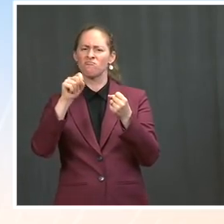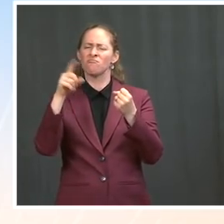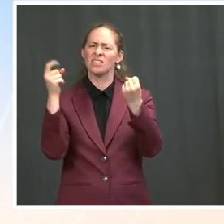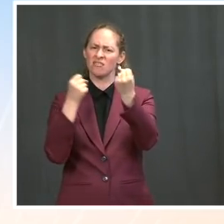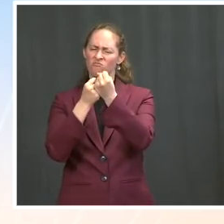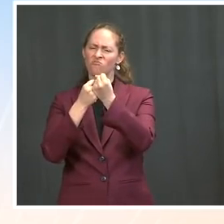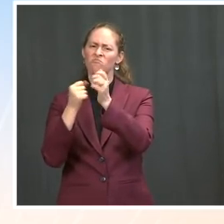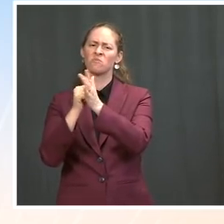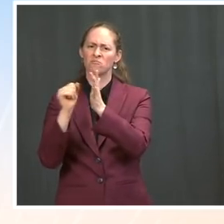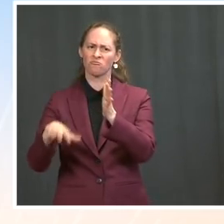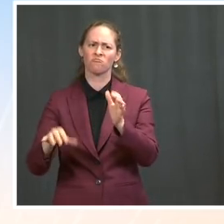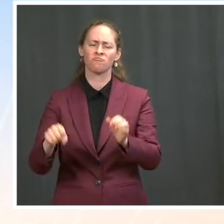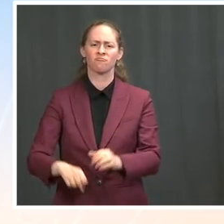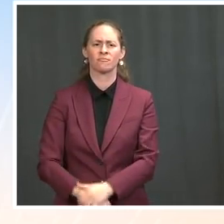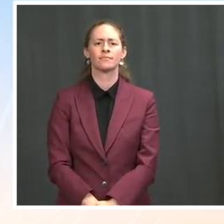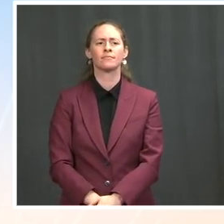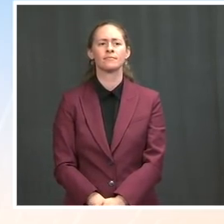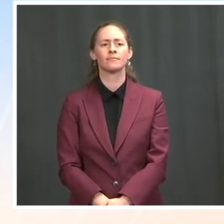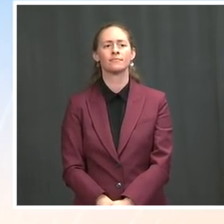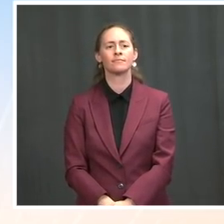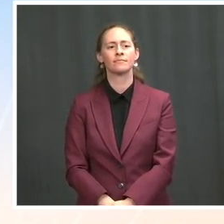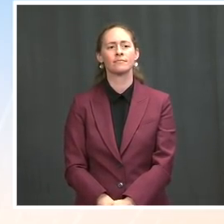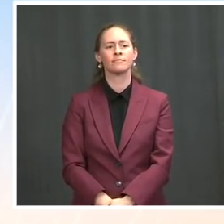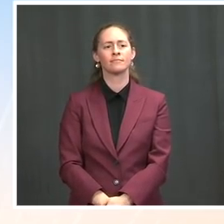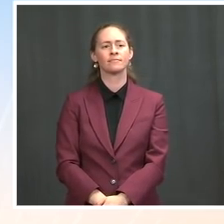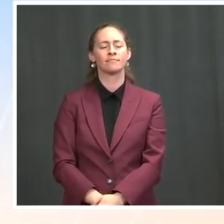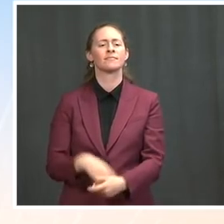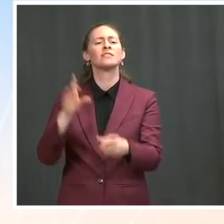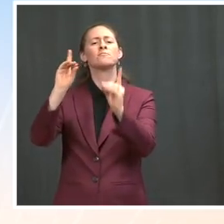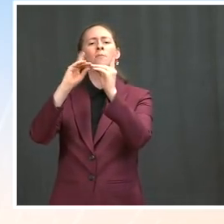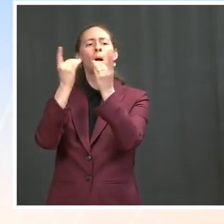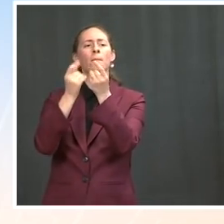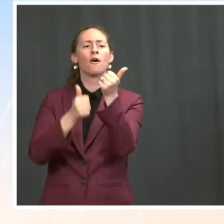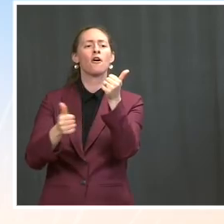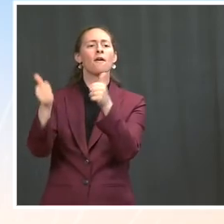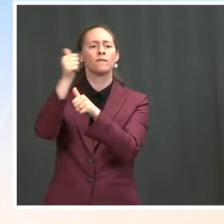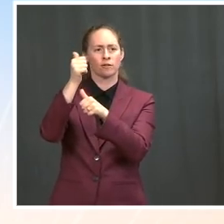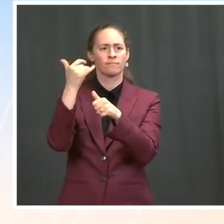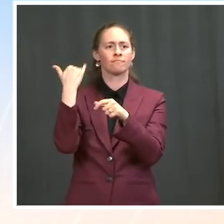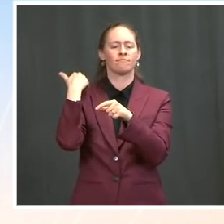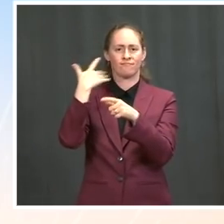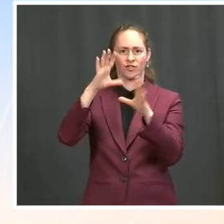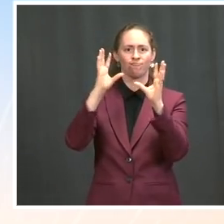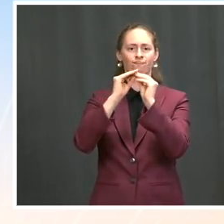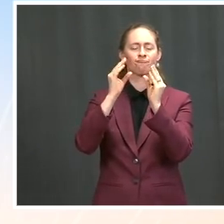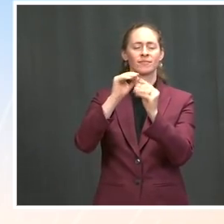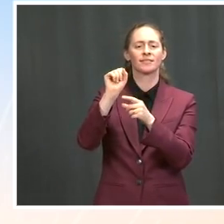A State Department official, after the summit, said that the Havana Syndrome --